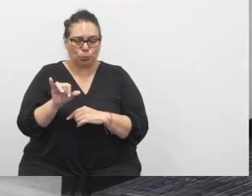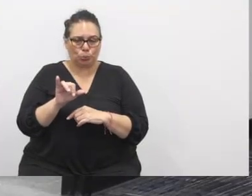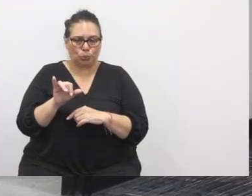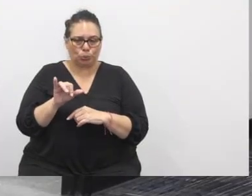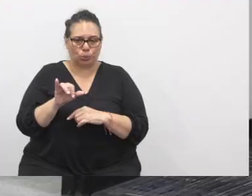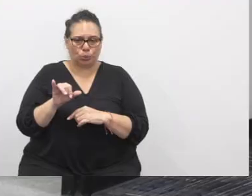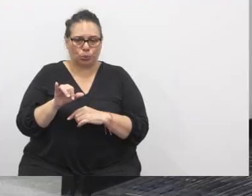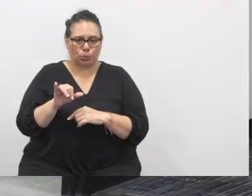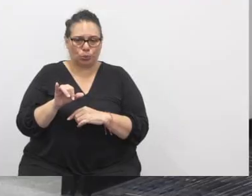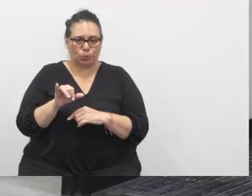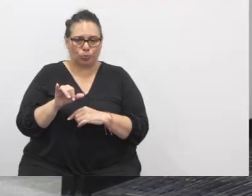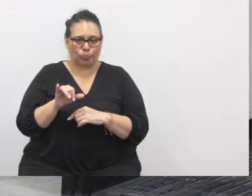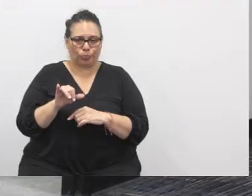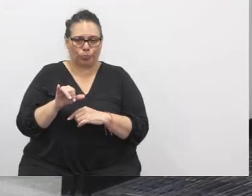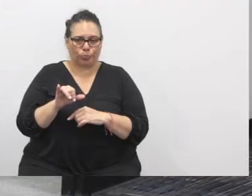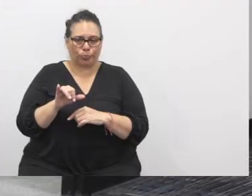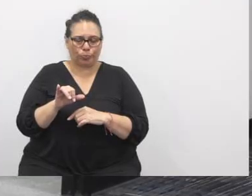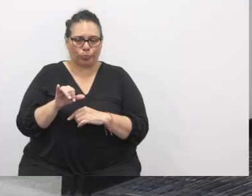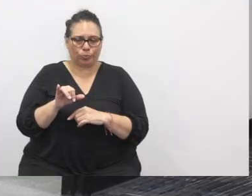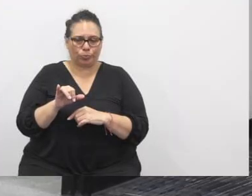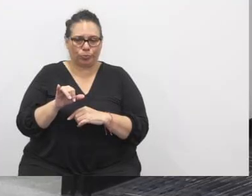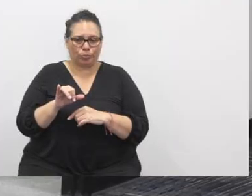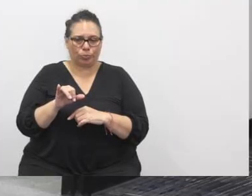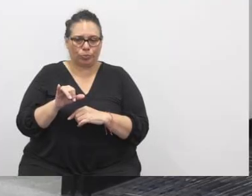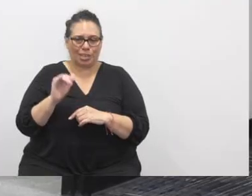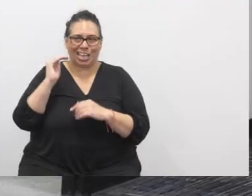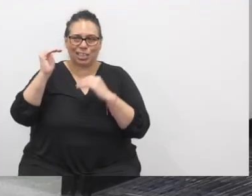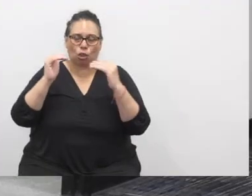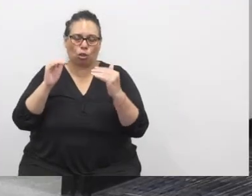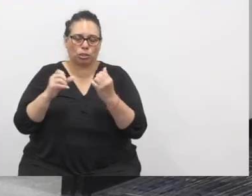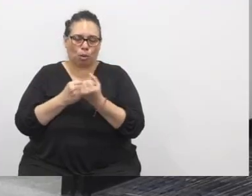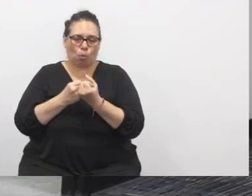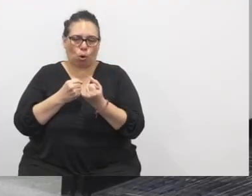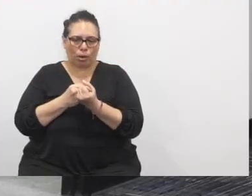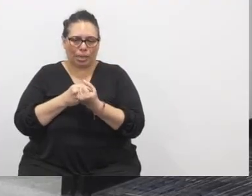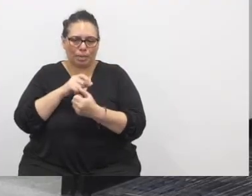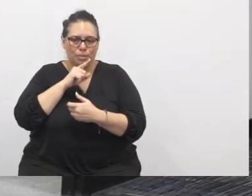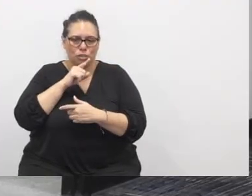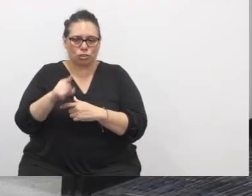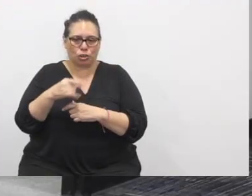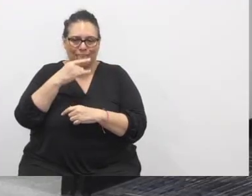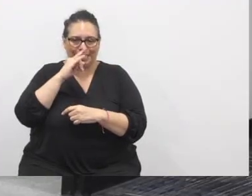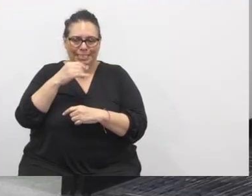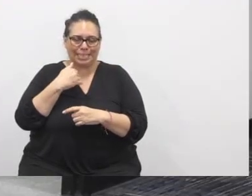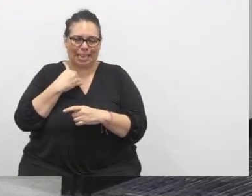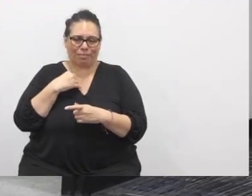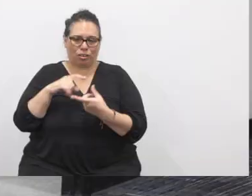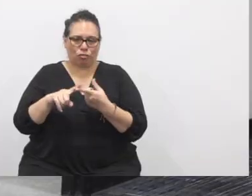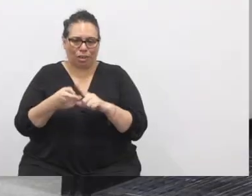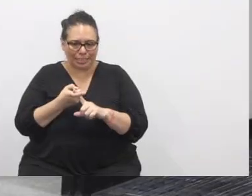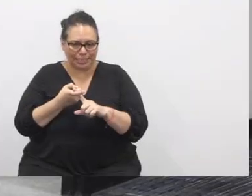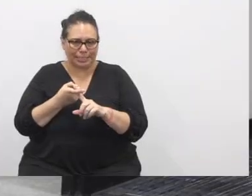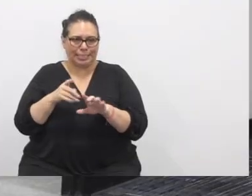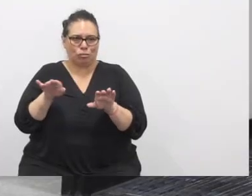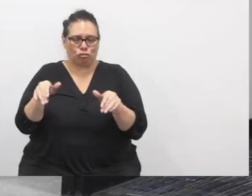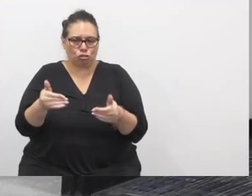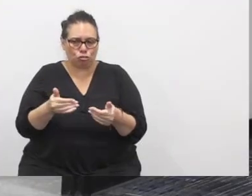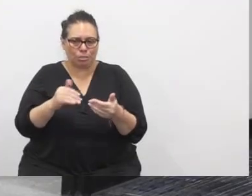that there's some adult support and making sure that these kids have friends that they're introduced to some community, some clubs,